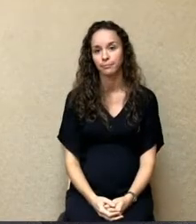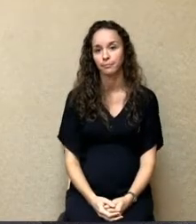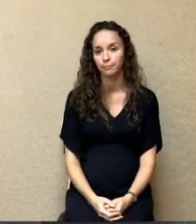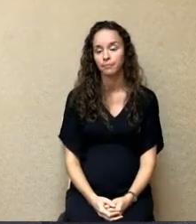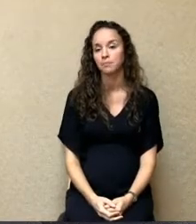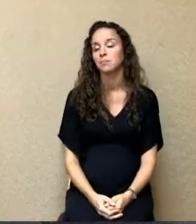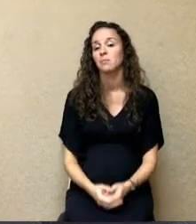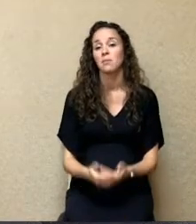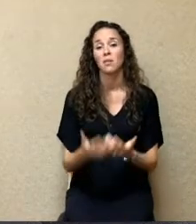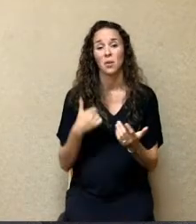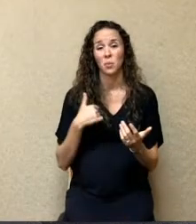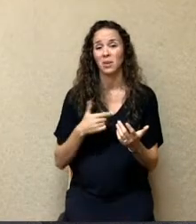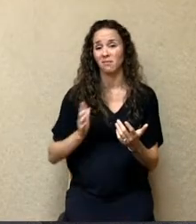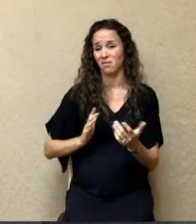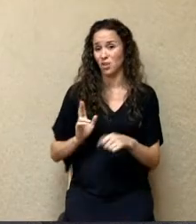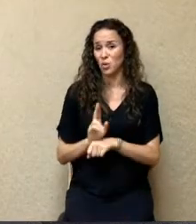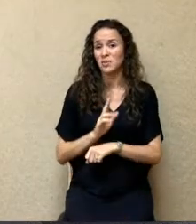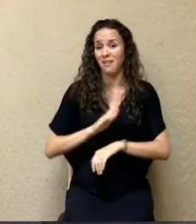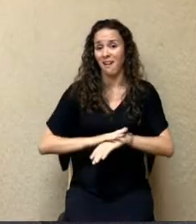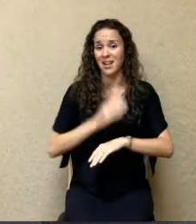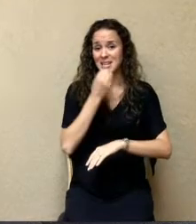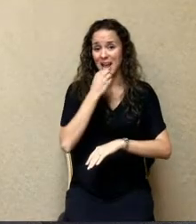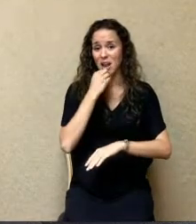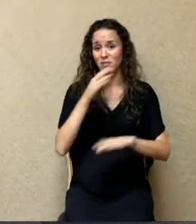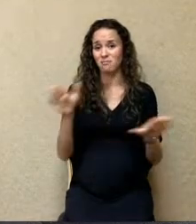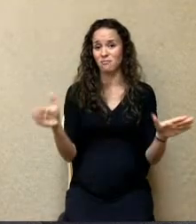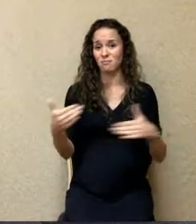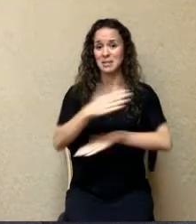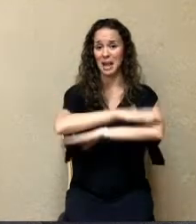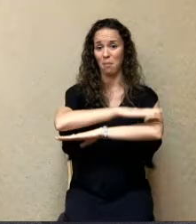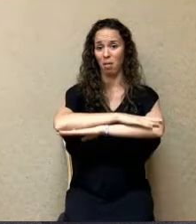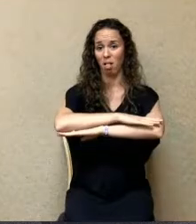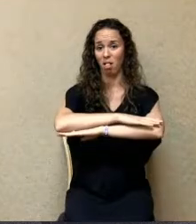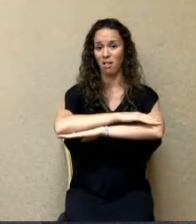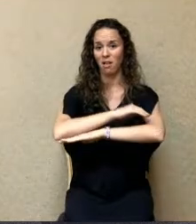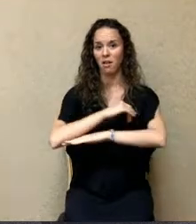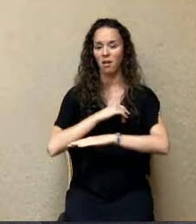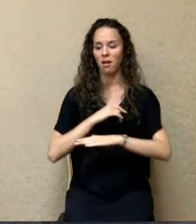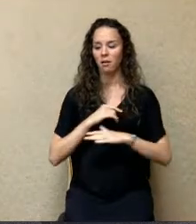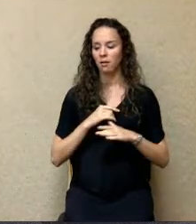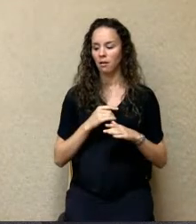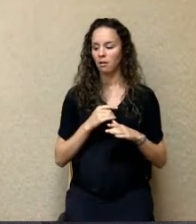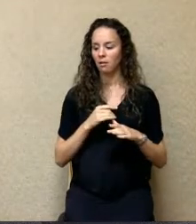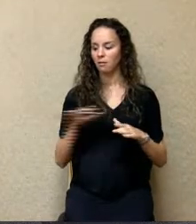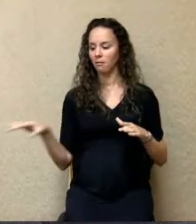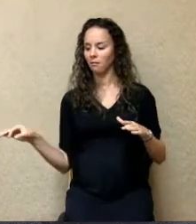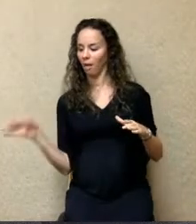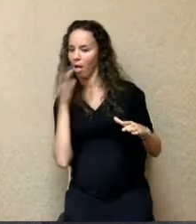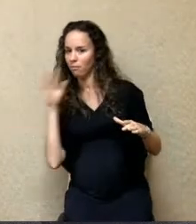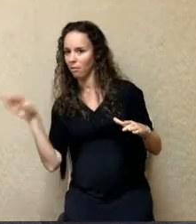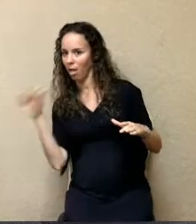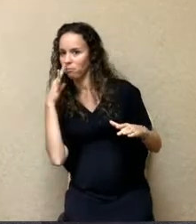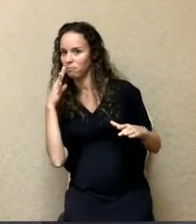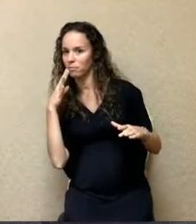I mean, I've even used it on a dining room table for someone who maybe likes to eat someone else's food, we taped off their area.